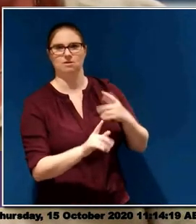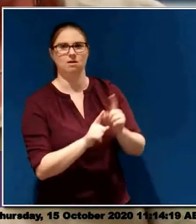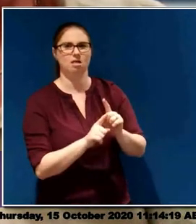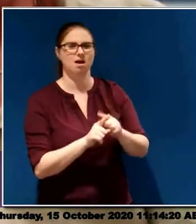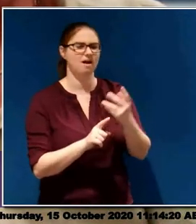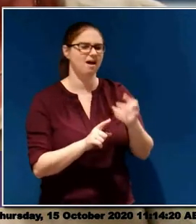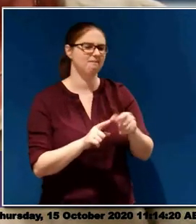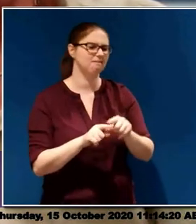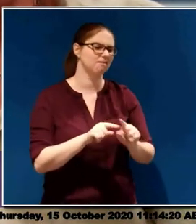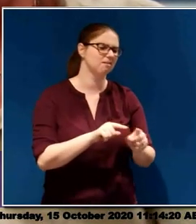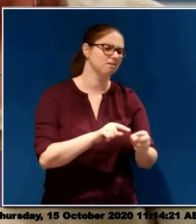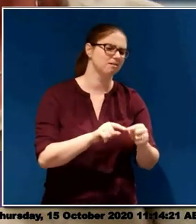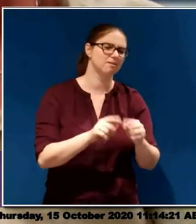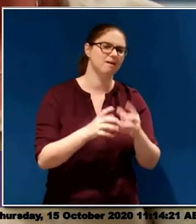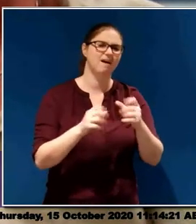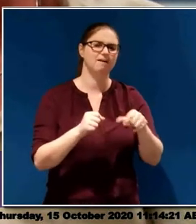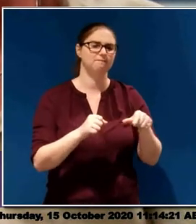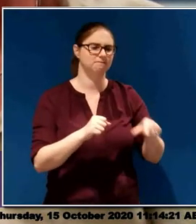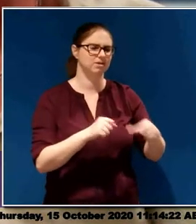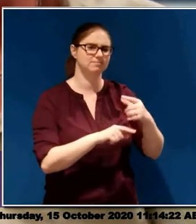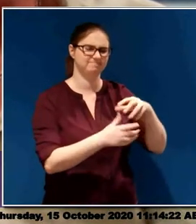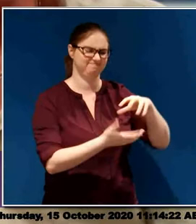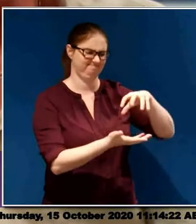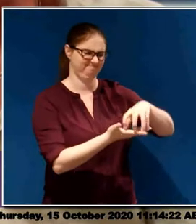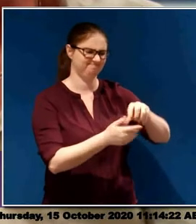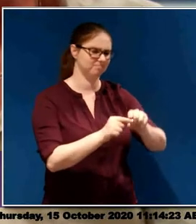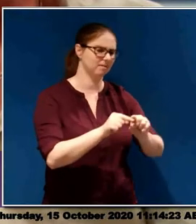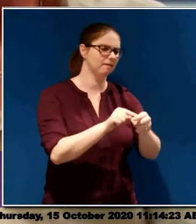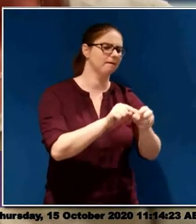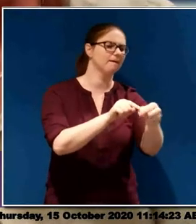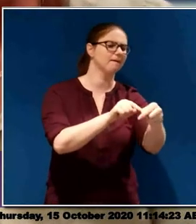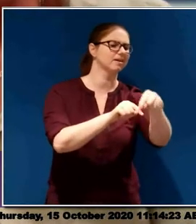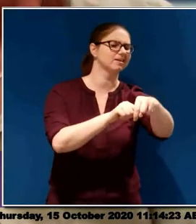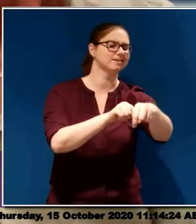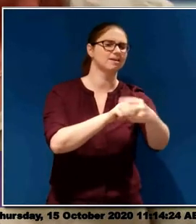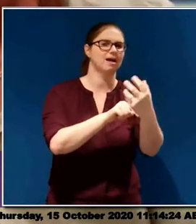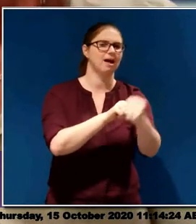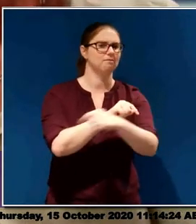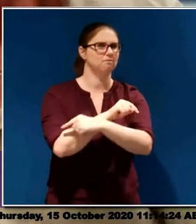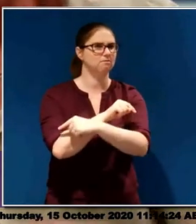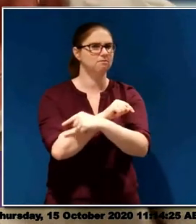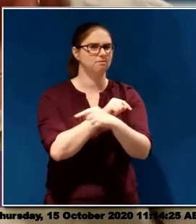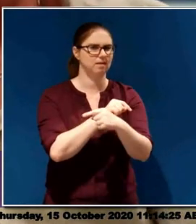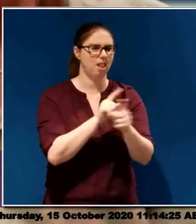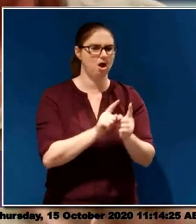He went there for two months, maybe, he went there for a little bit, and when